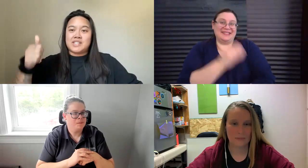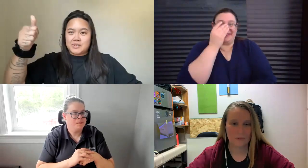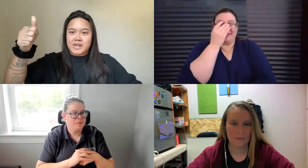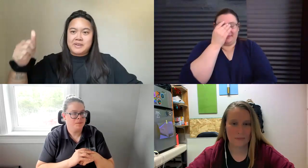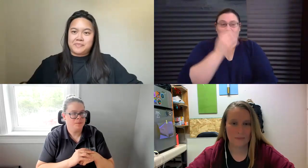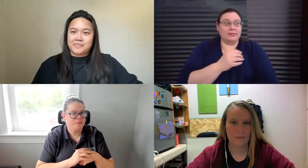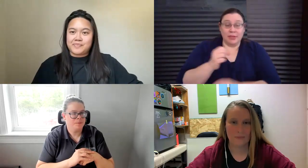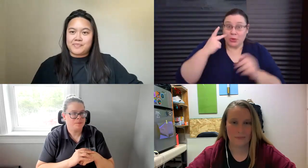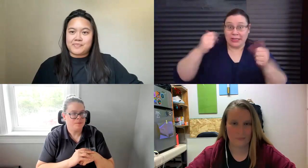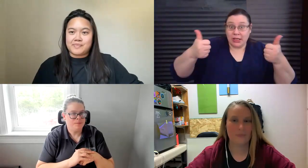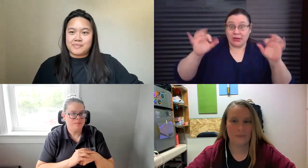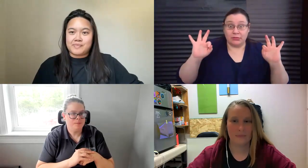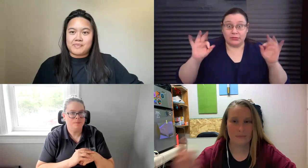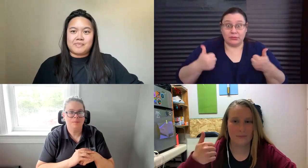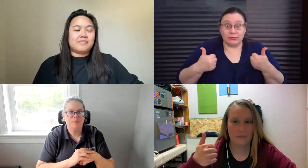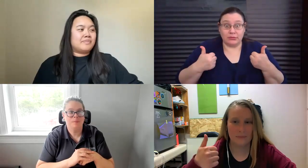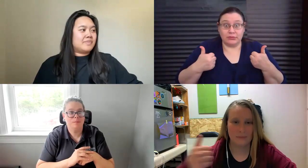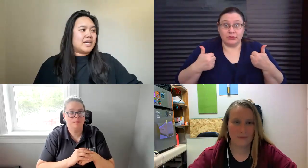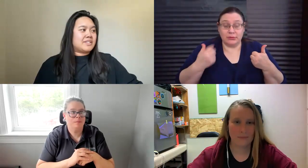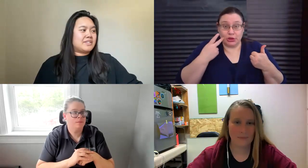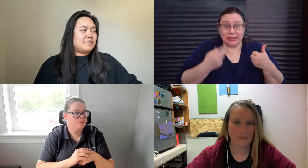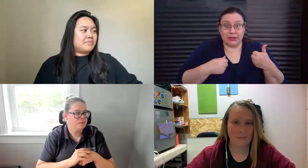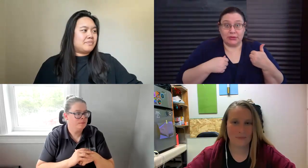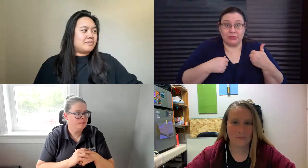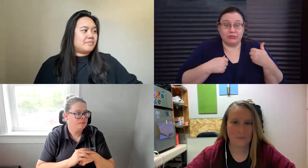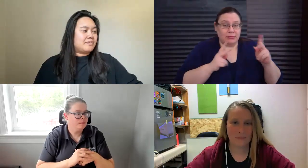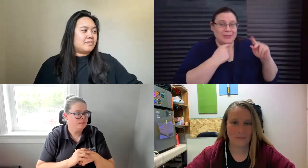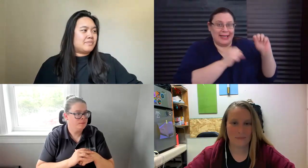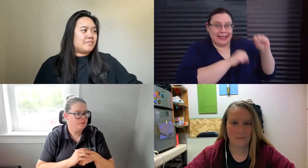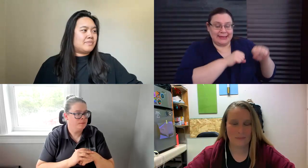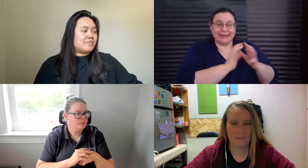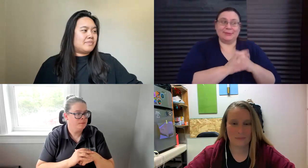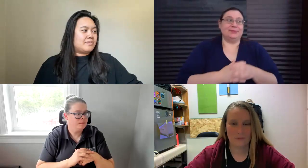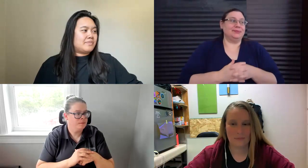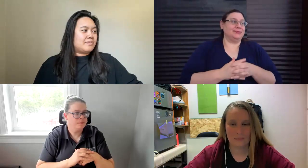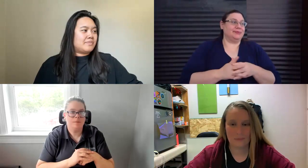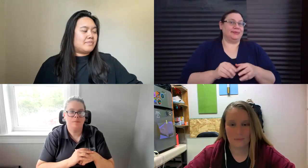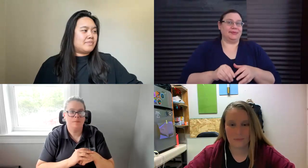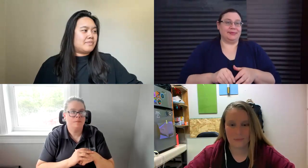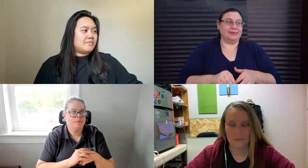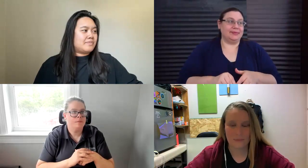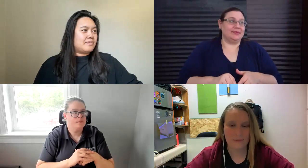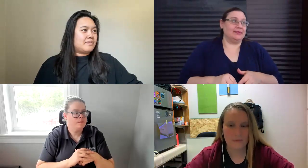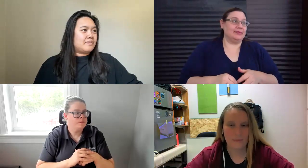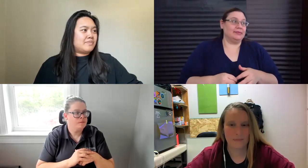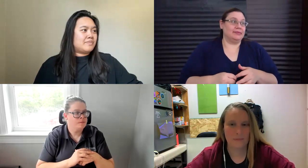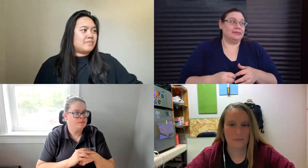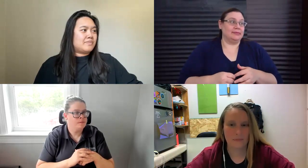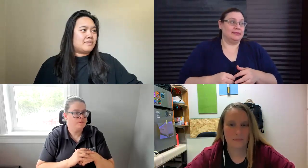(The following was a video: